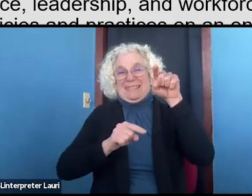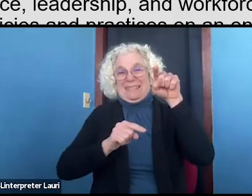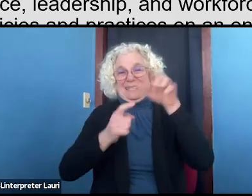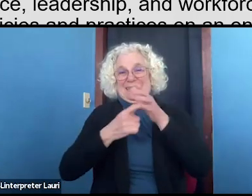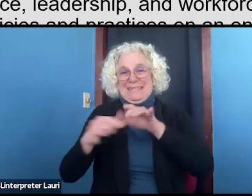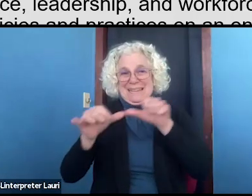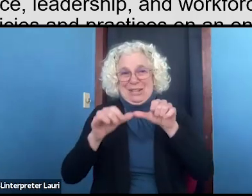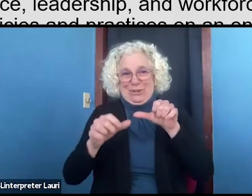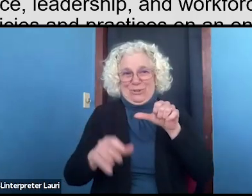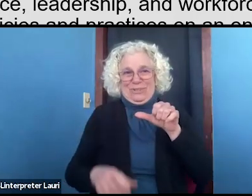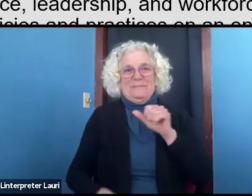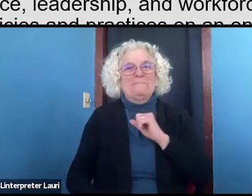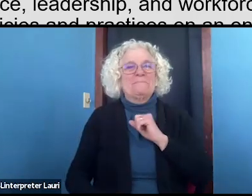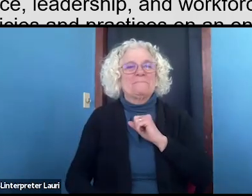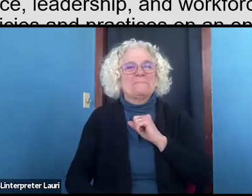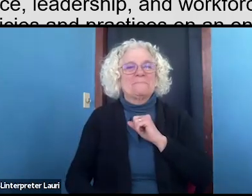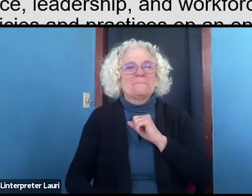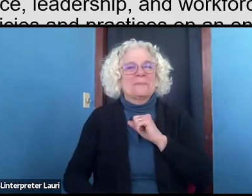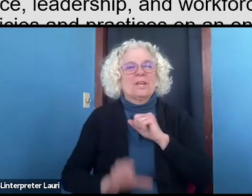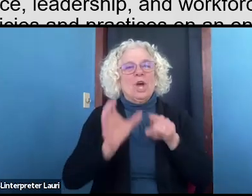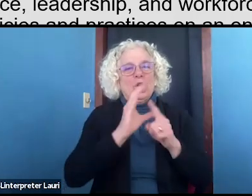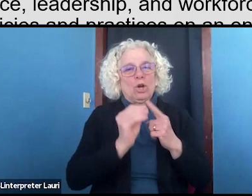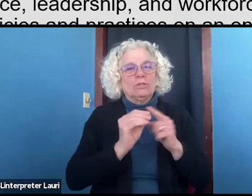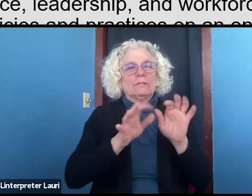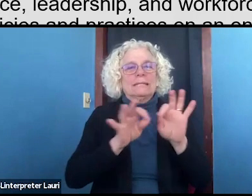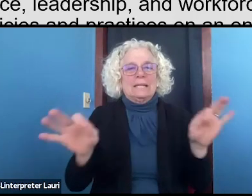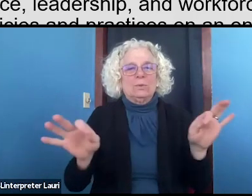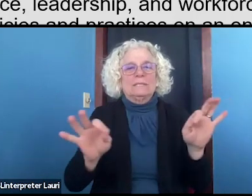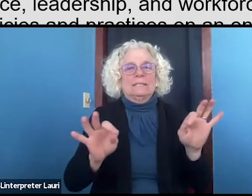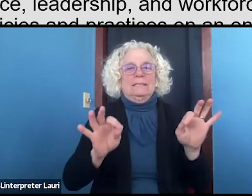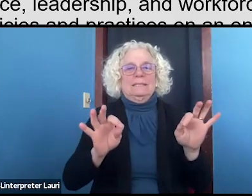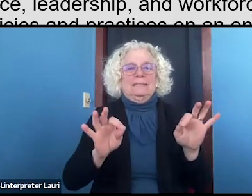Questions designed to advance health equity, improve quality and eliminate